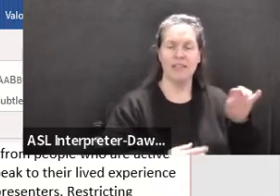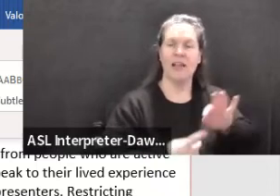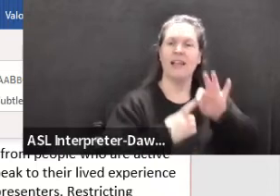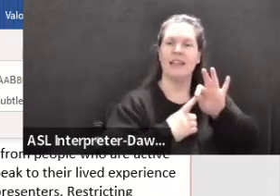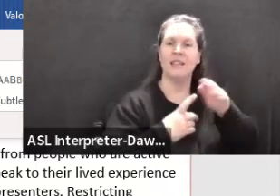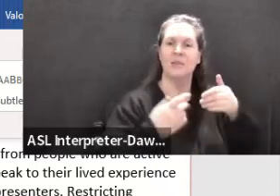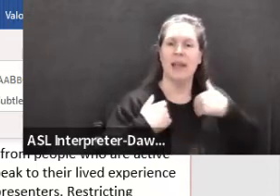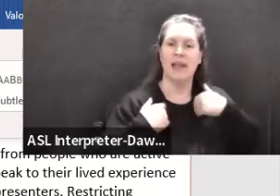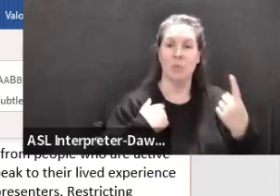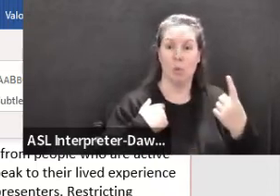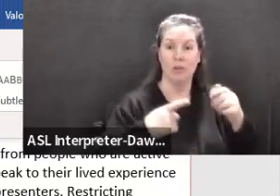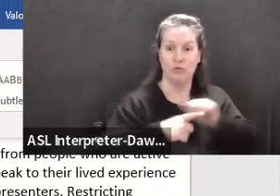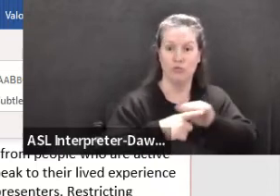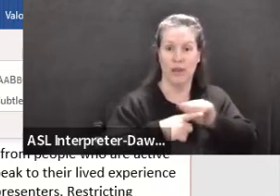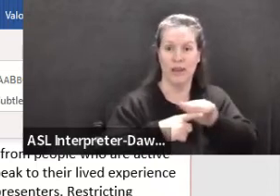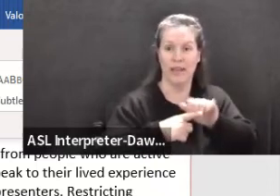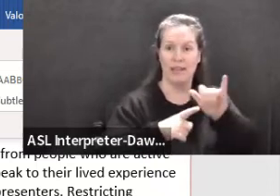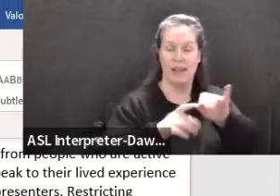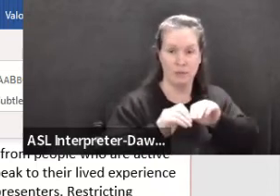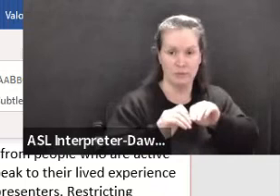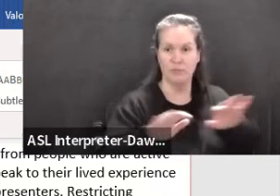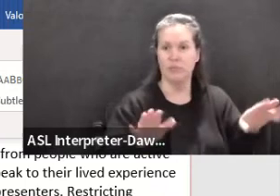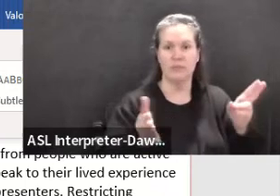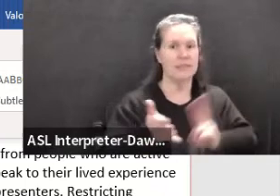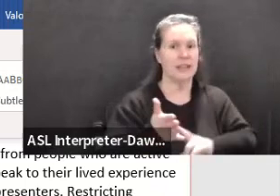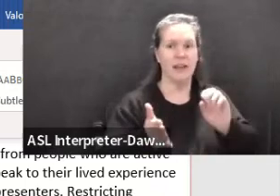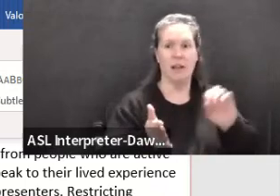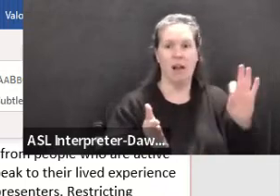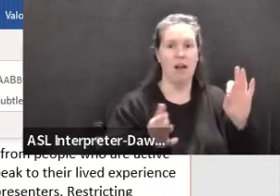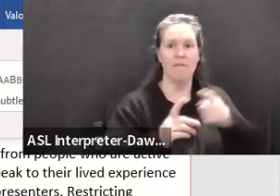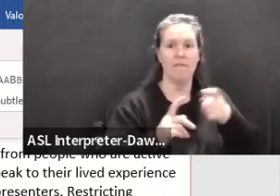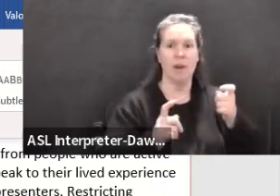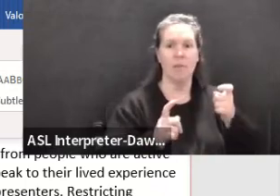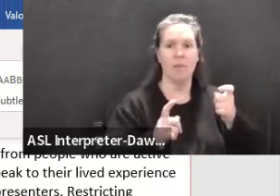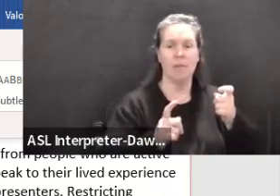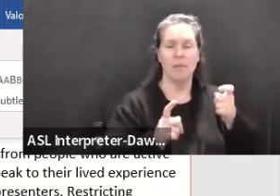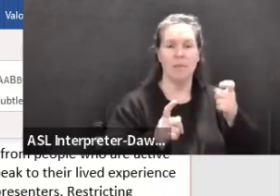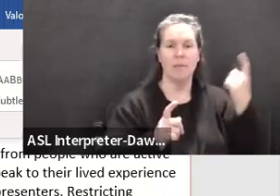one training that is going to be signed off on by some power, that is,